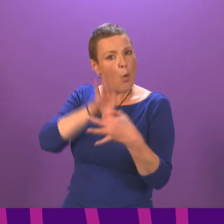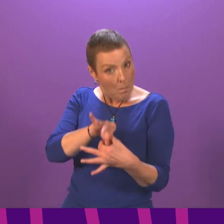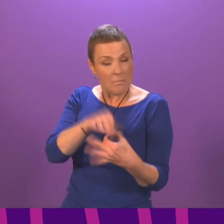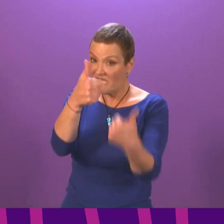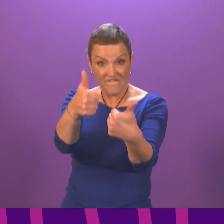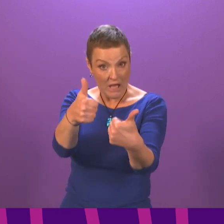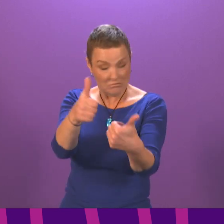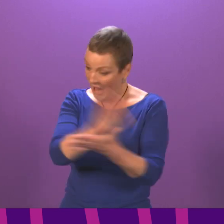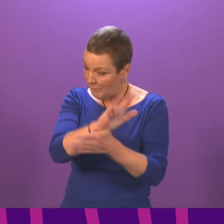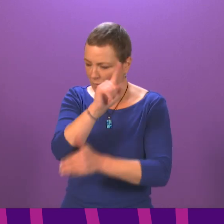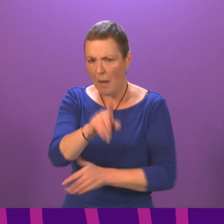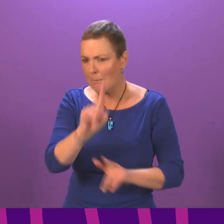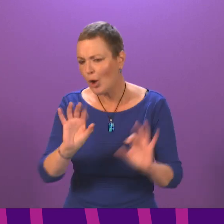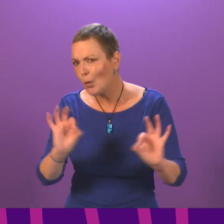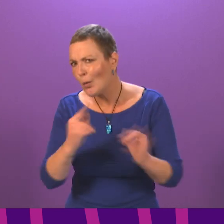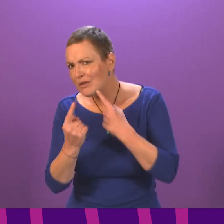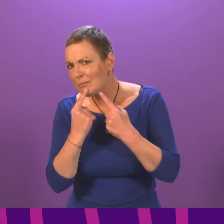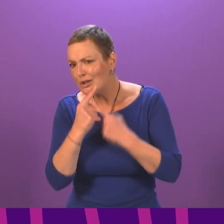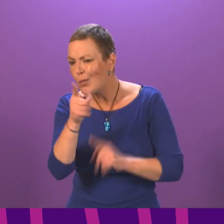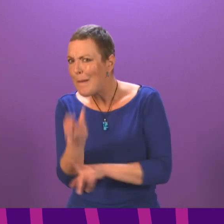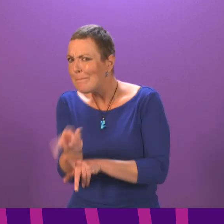them again prior to their return to university.